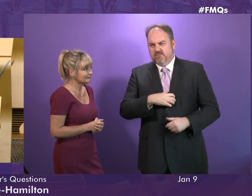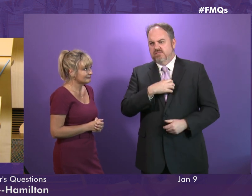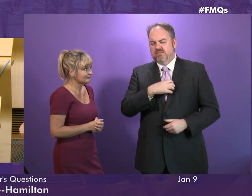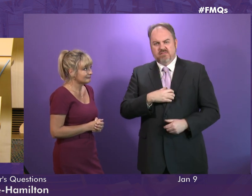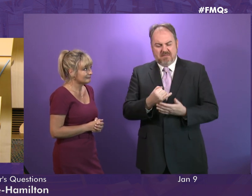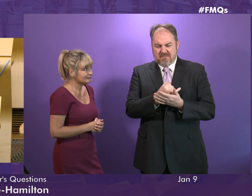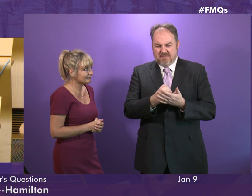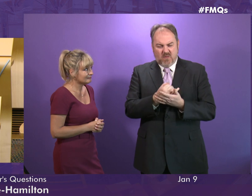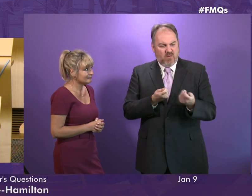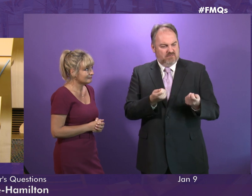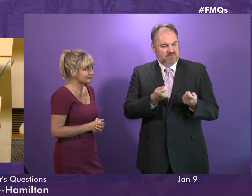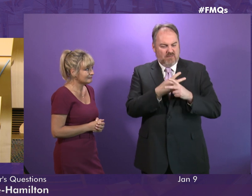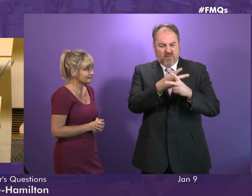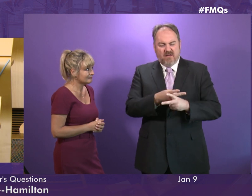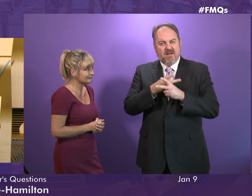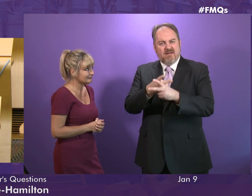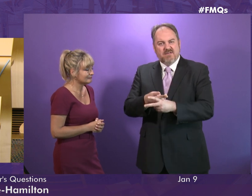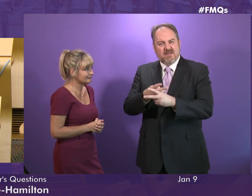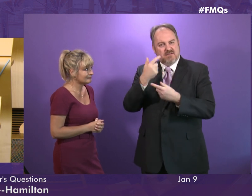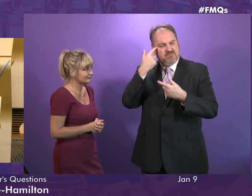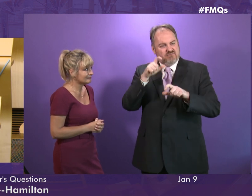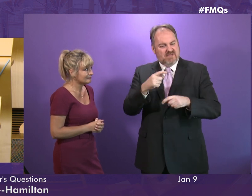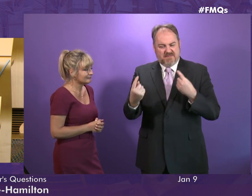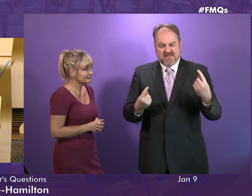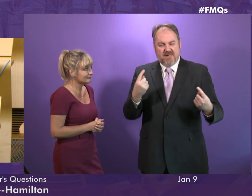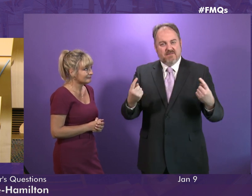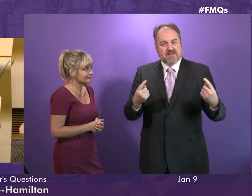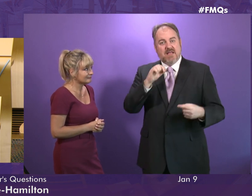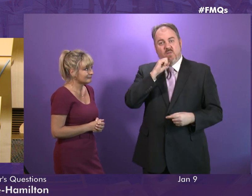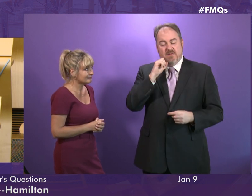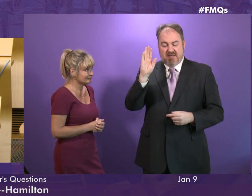of medication and the treatment of residents. The care home will be deregistered in February